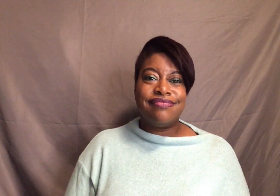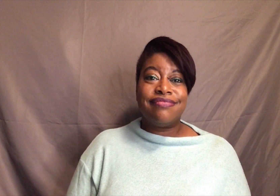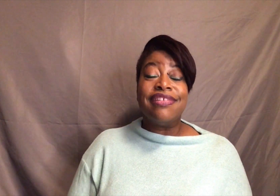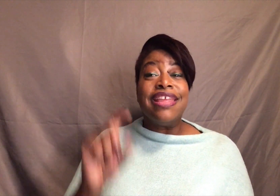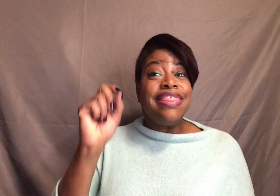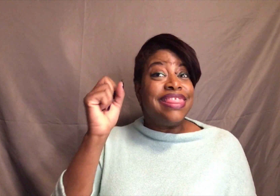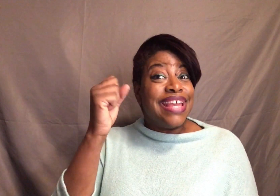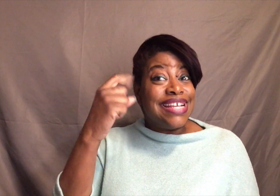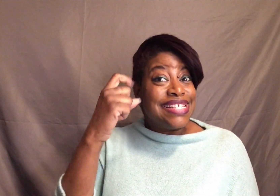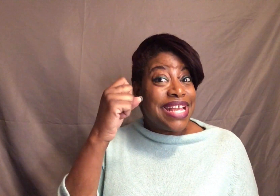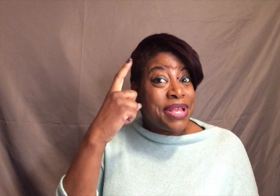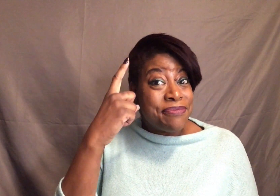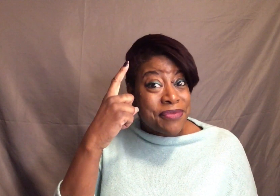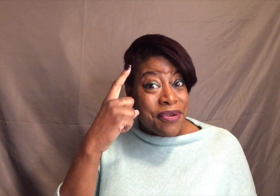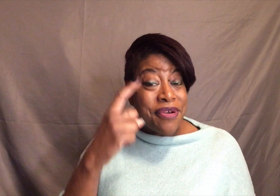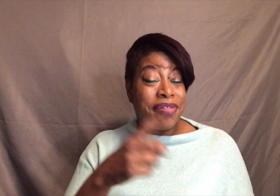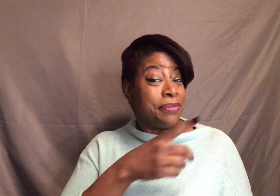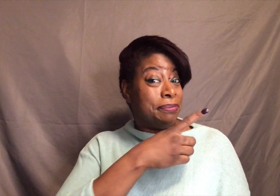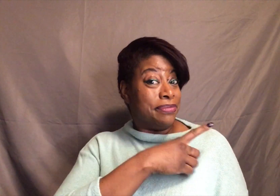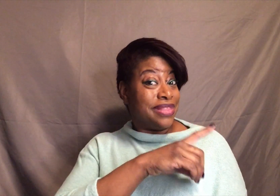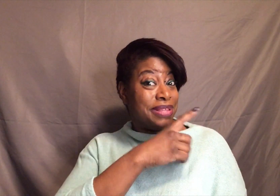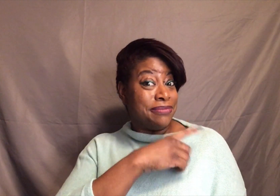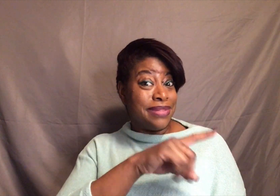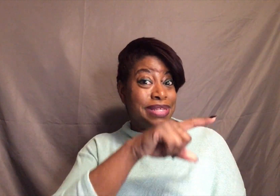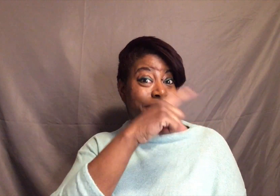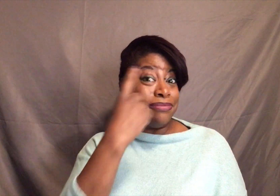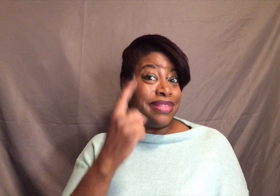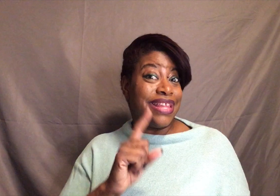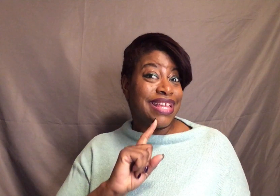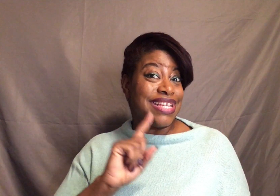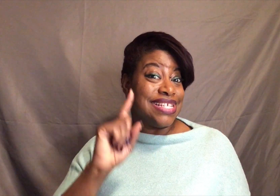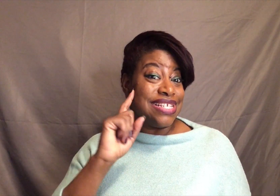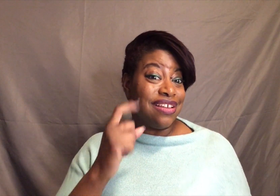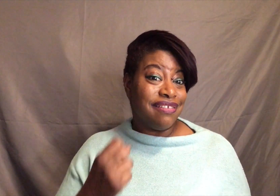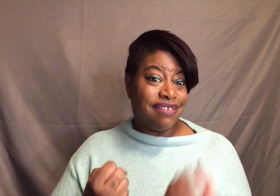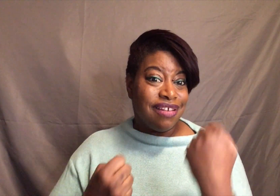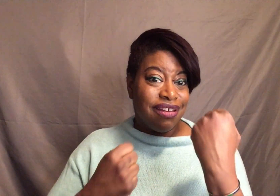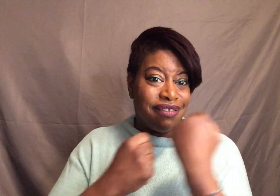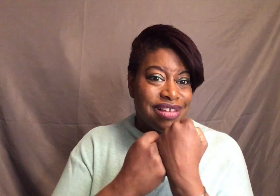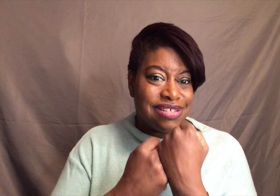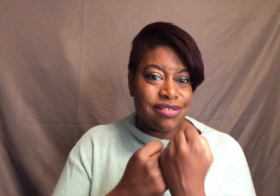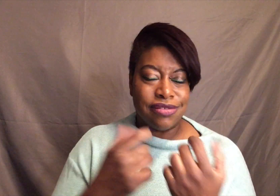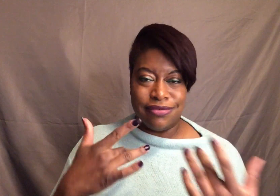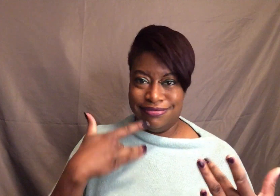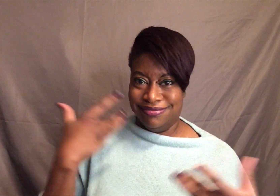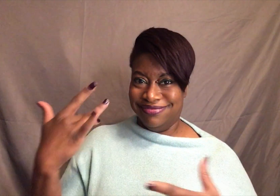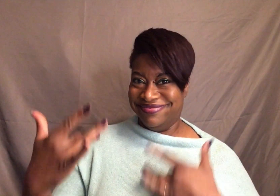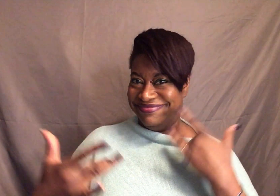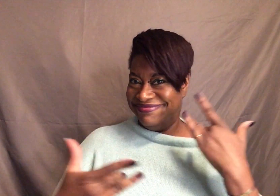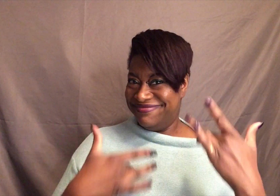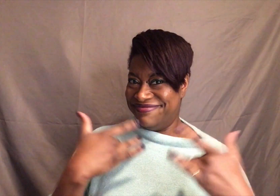The St. Paul and Minneapolis Black Deaf Advocates is excited to